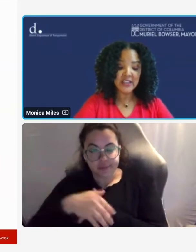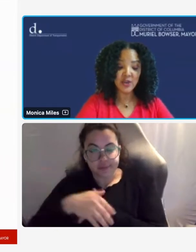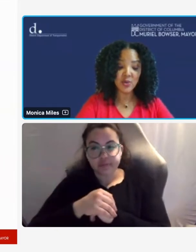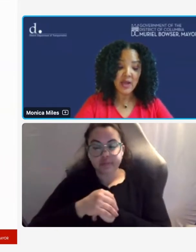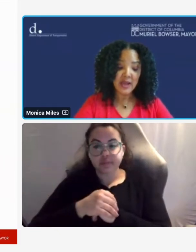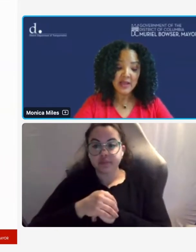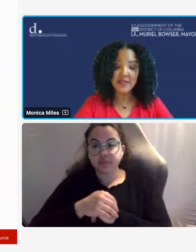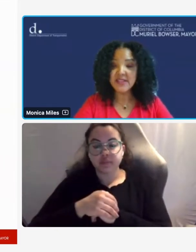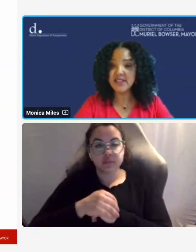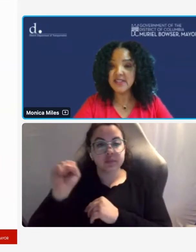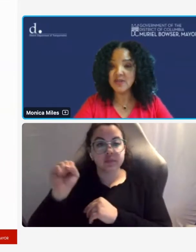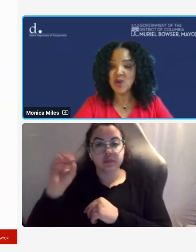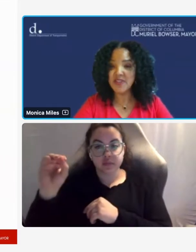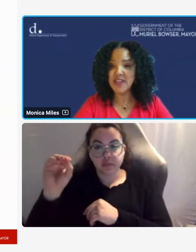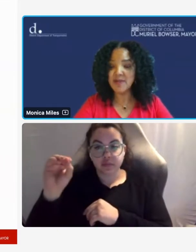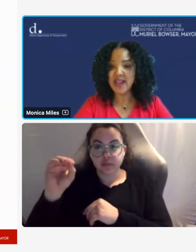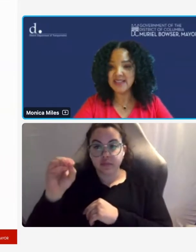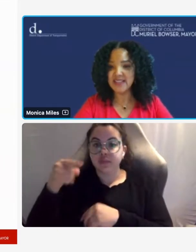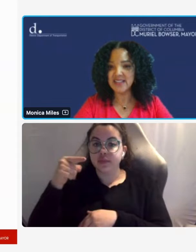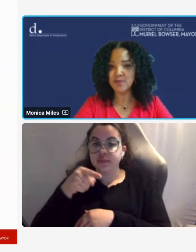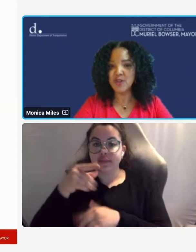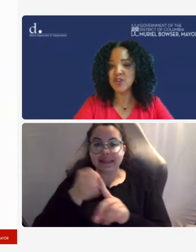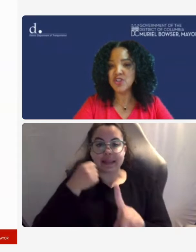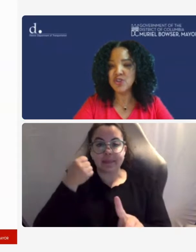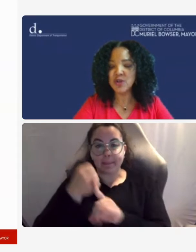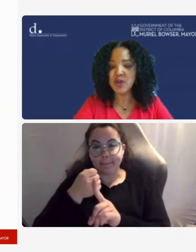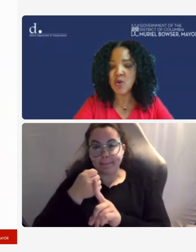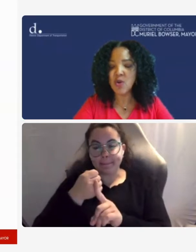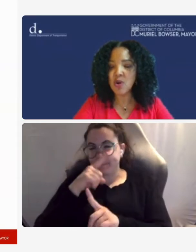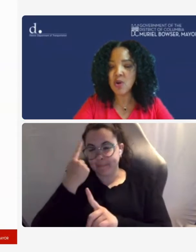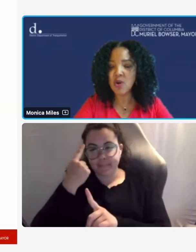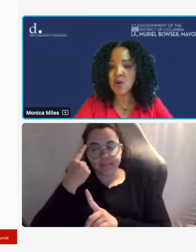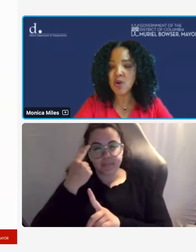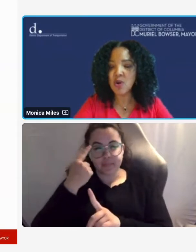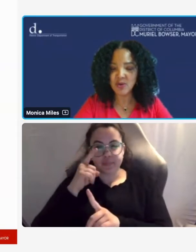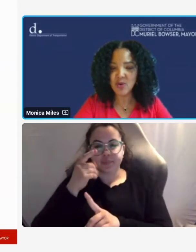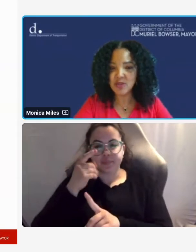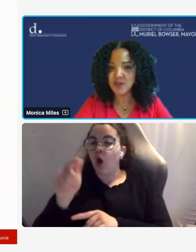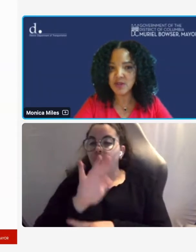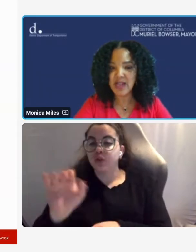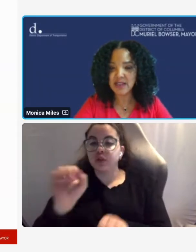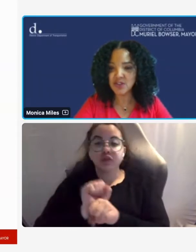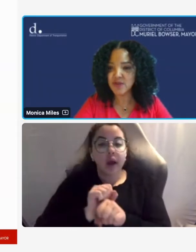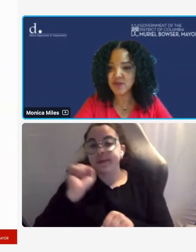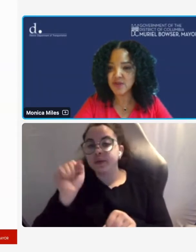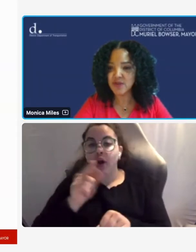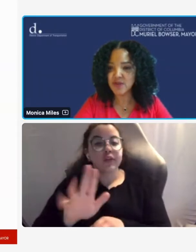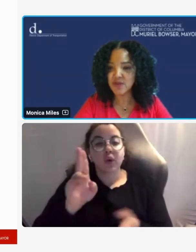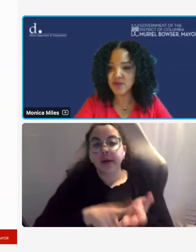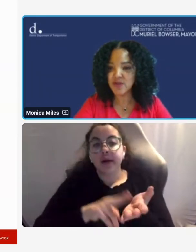so this is what the impact is because your all of your jobs or all of your contracts are subject to